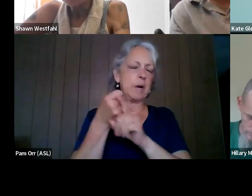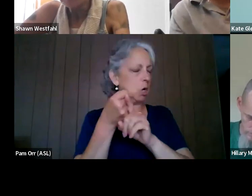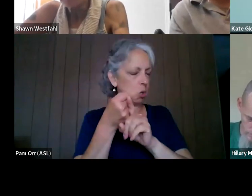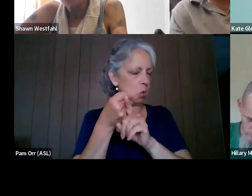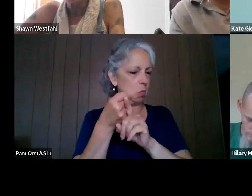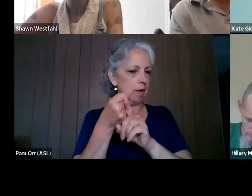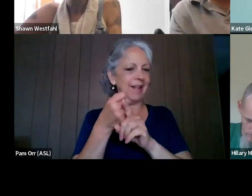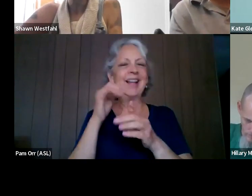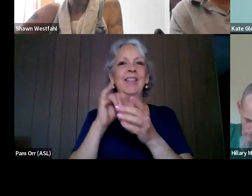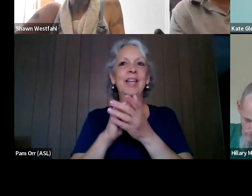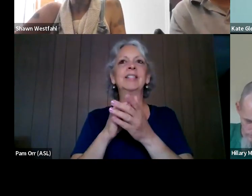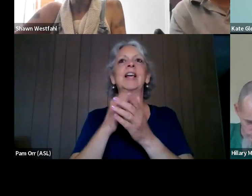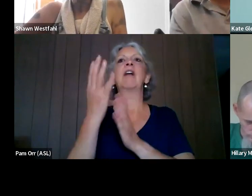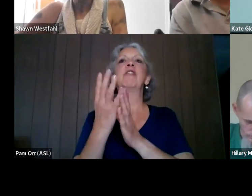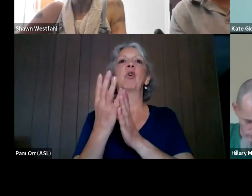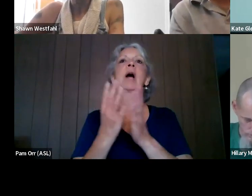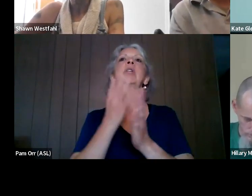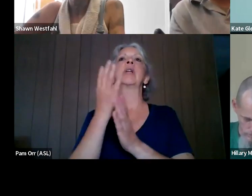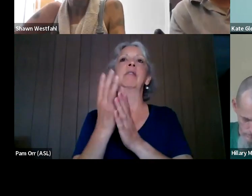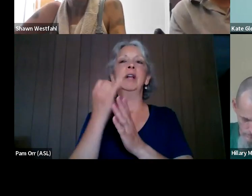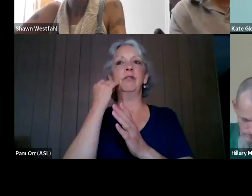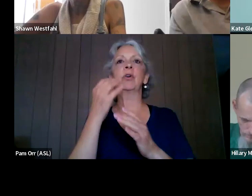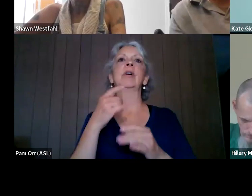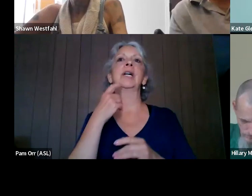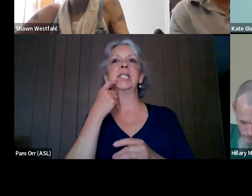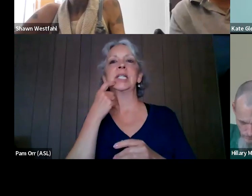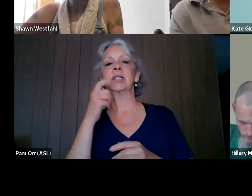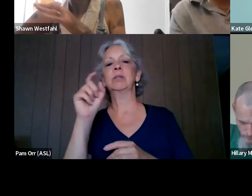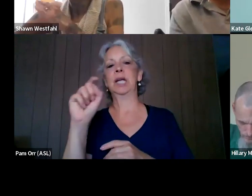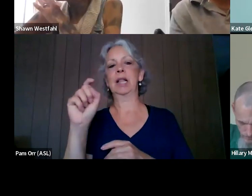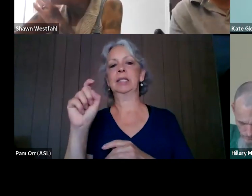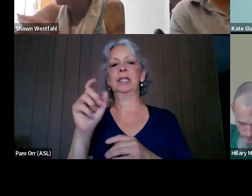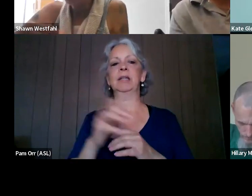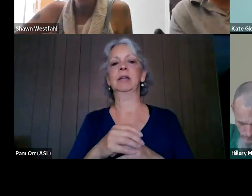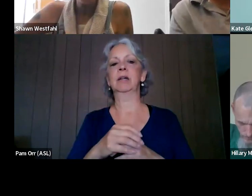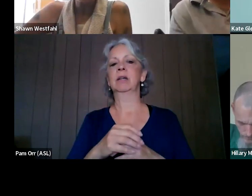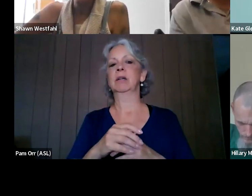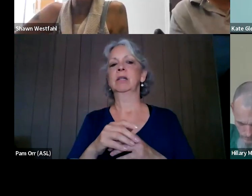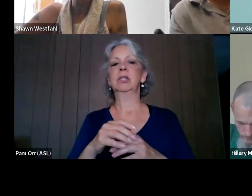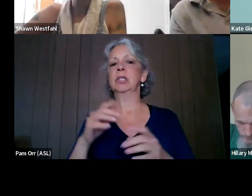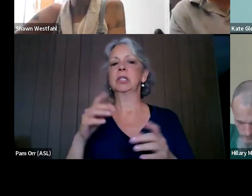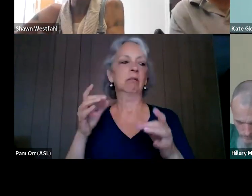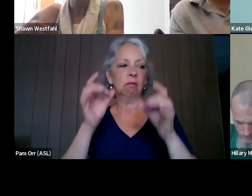that's every four hours for somebody addicted to xylazine. Just out the blue crippling stomach pains,